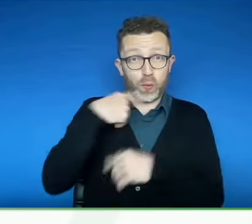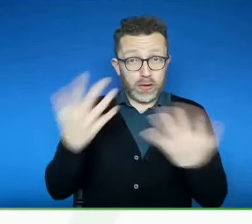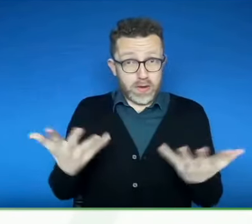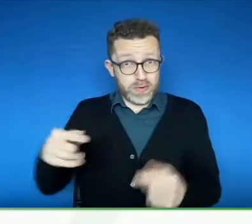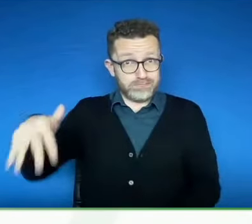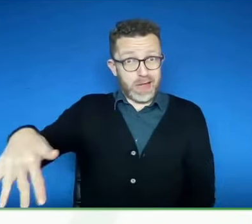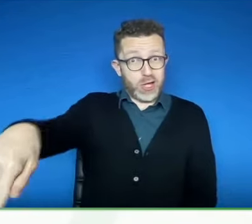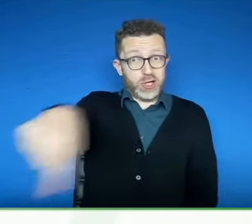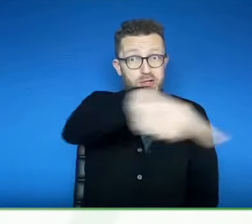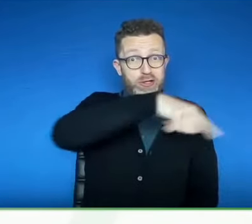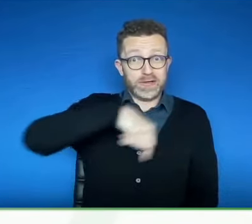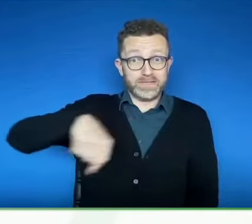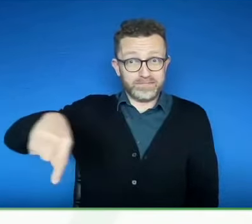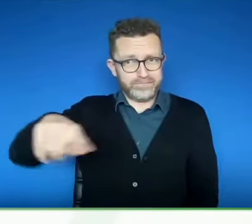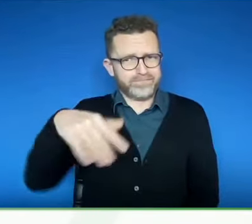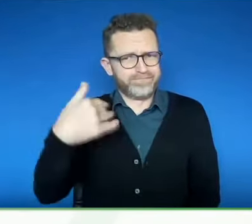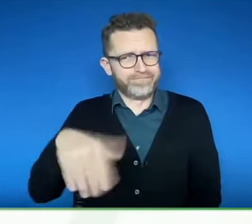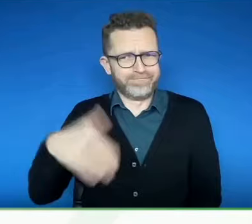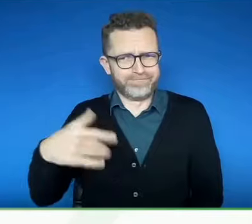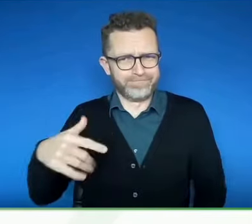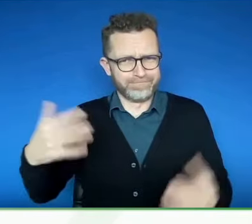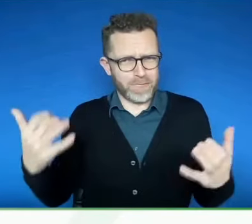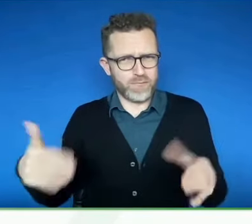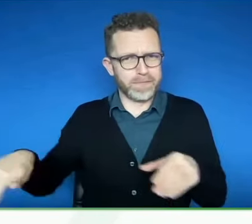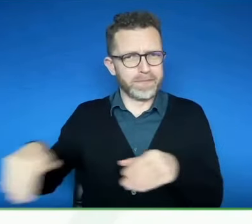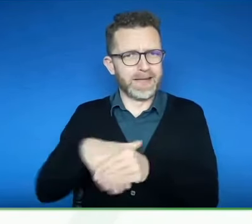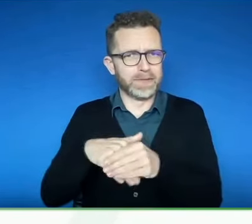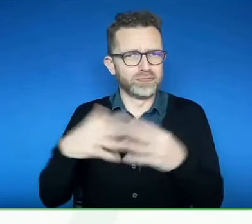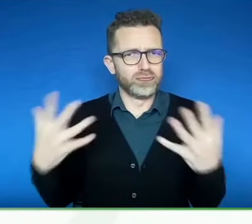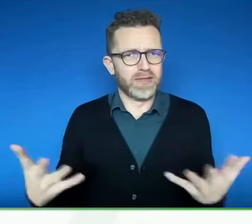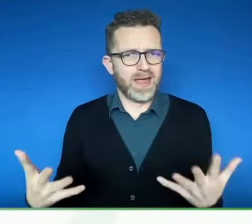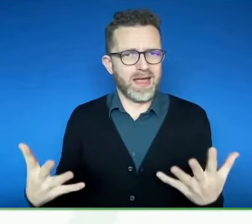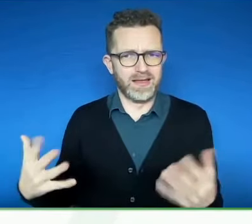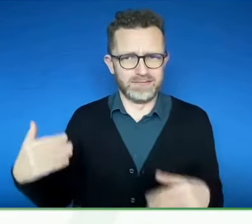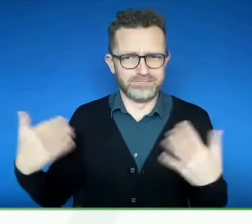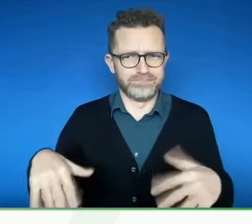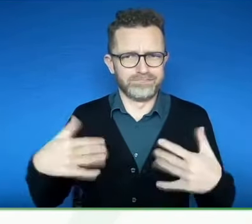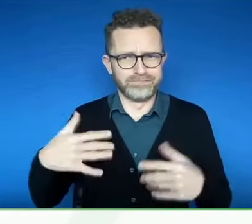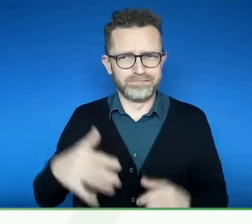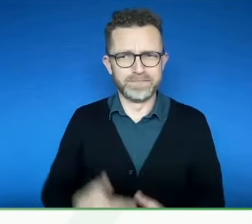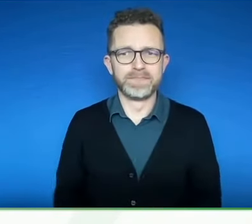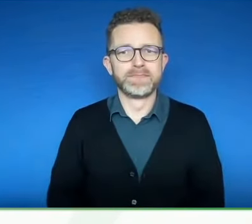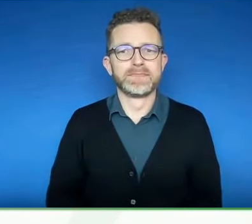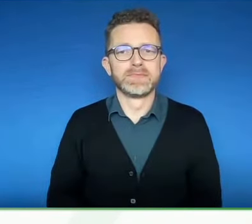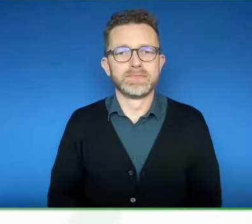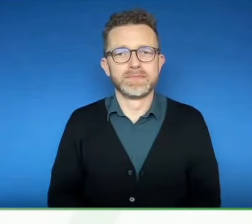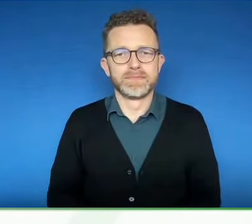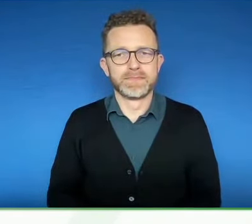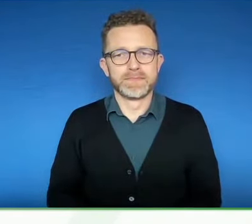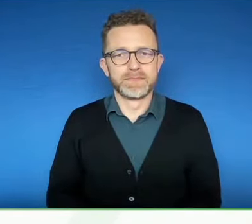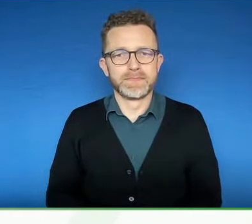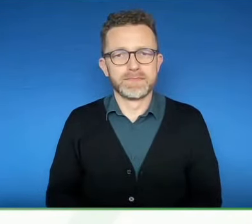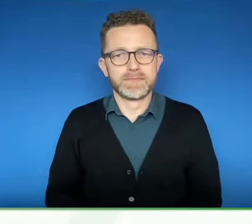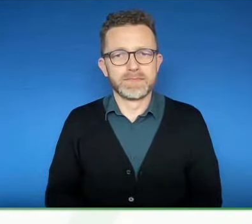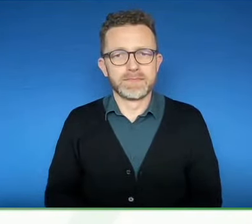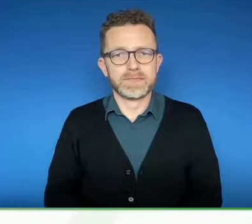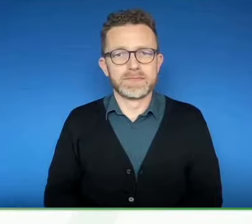(Speaks foreign language)